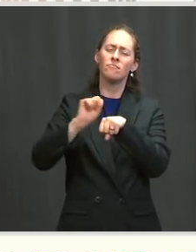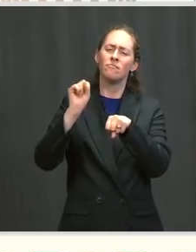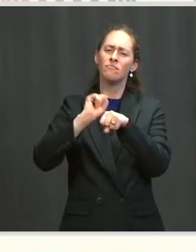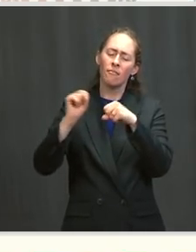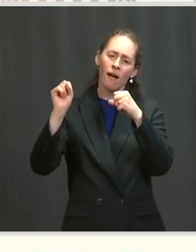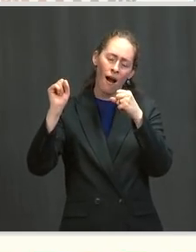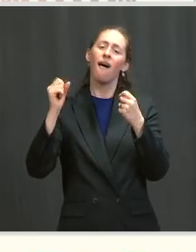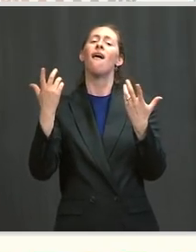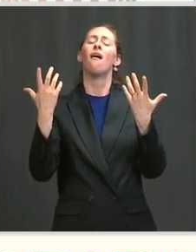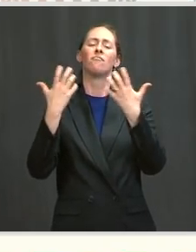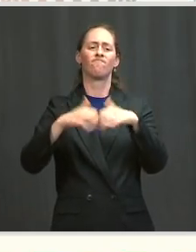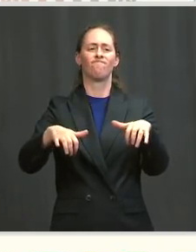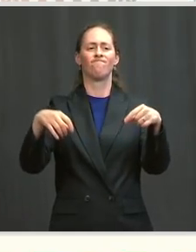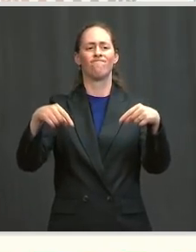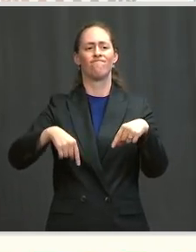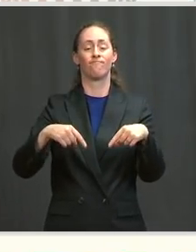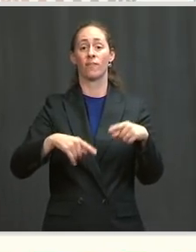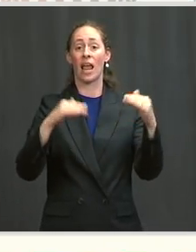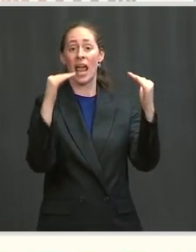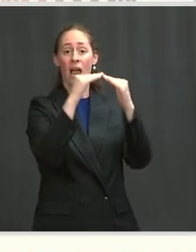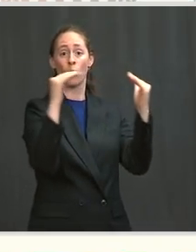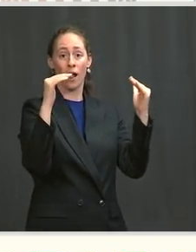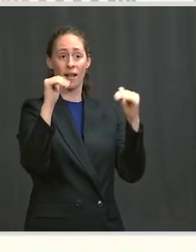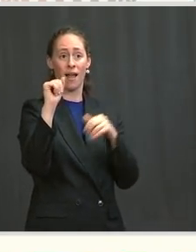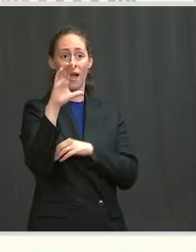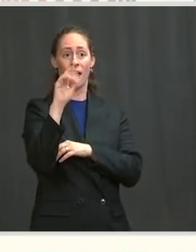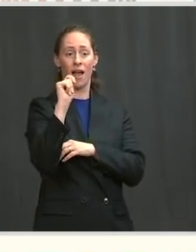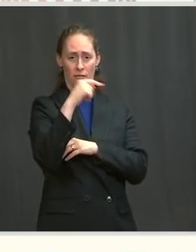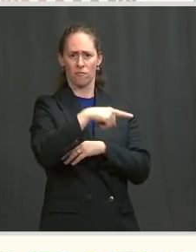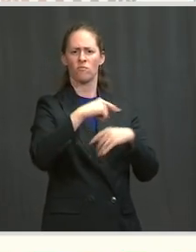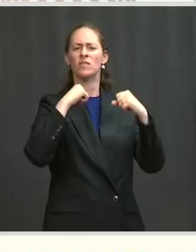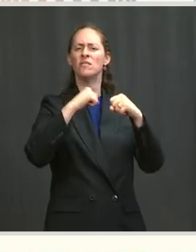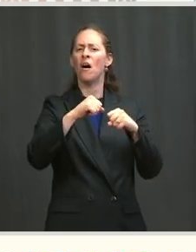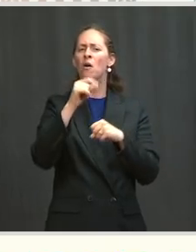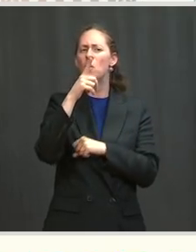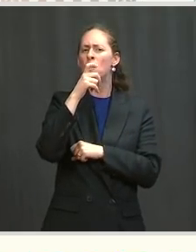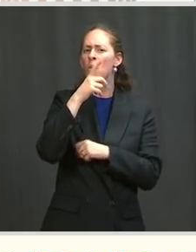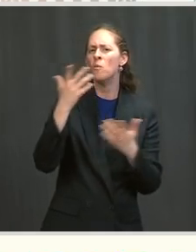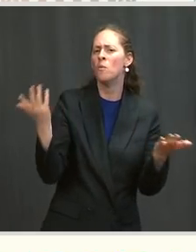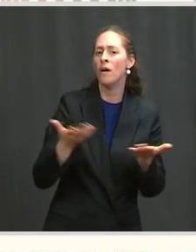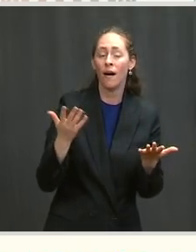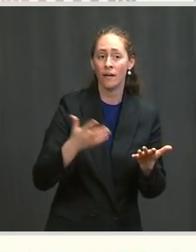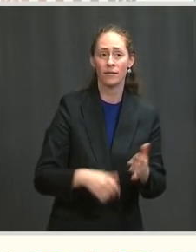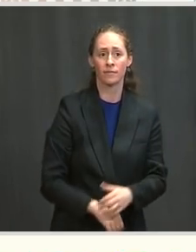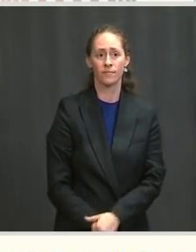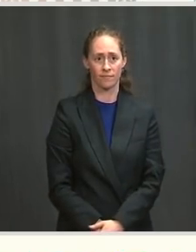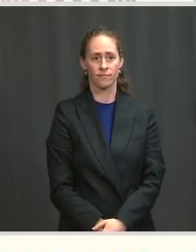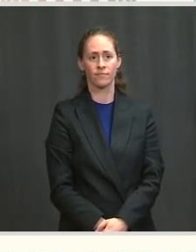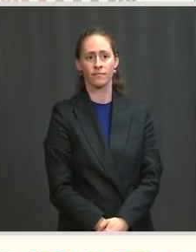The Equality Act will also help protect against the disturbing proliferation of anti-LGBTQ bills